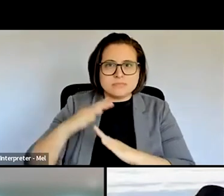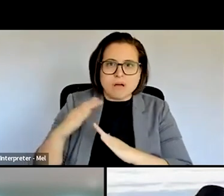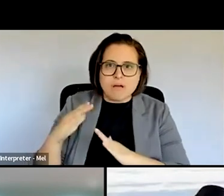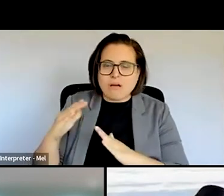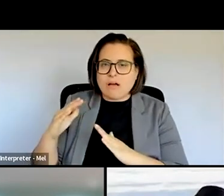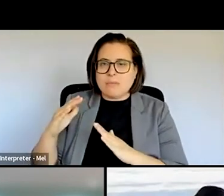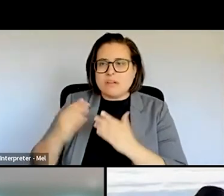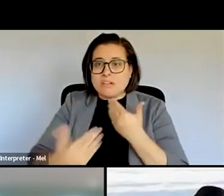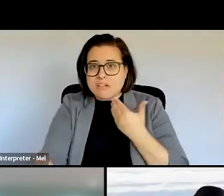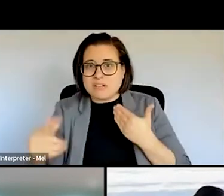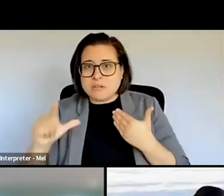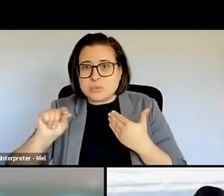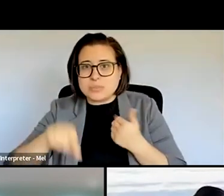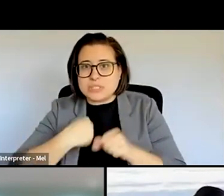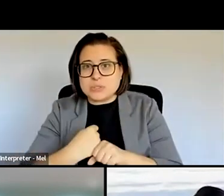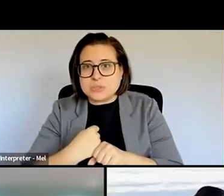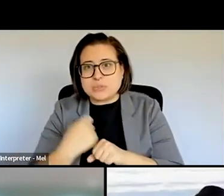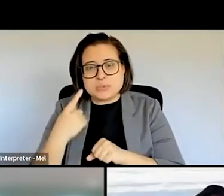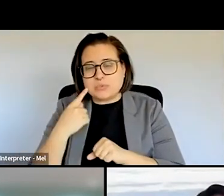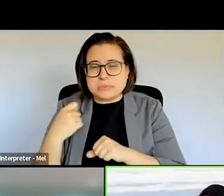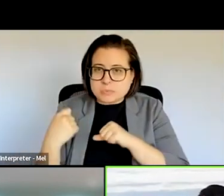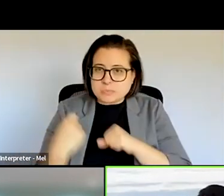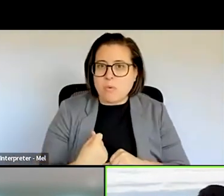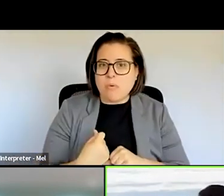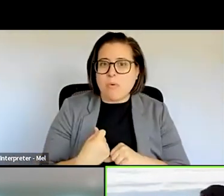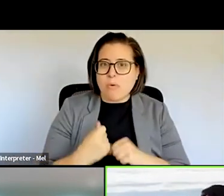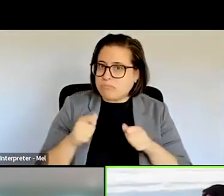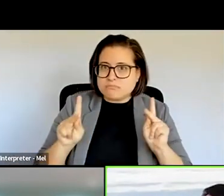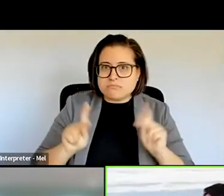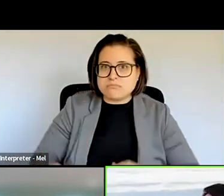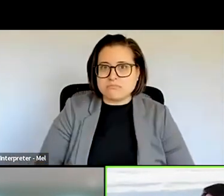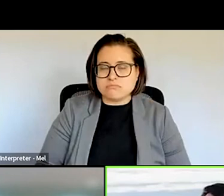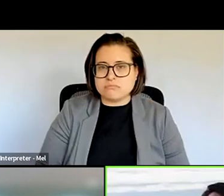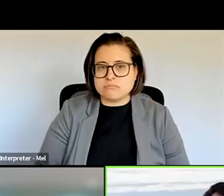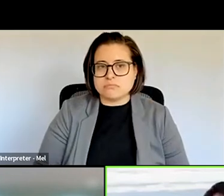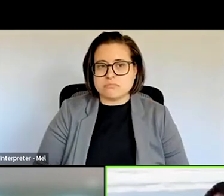now. That'll be a much stronger opportunity. >>MONICA LAM: I would not -- I'm not saying